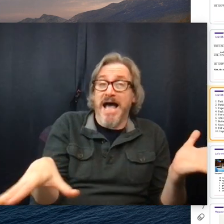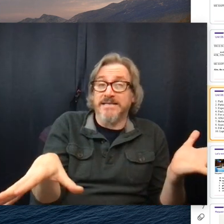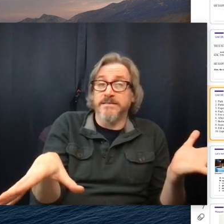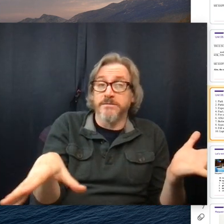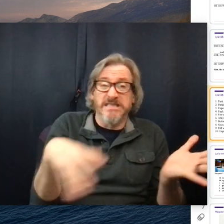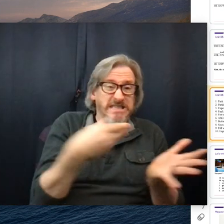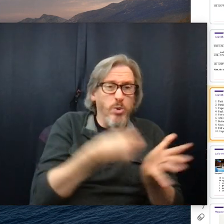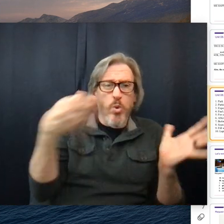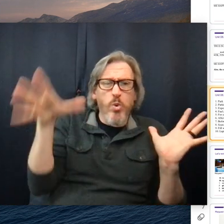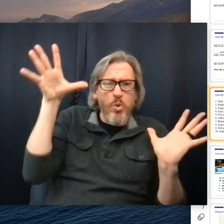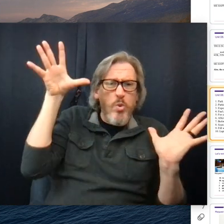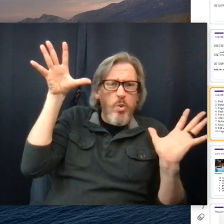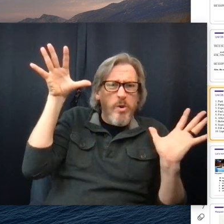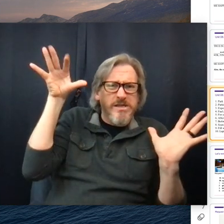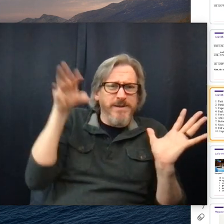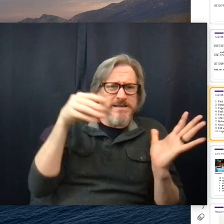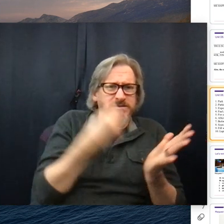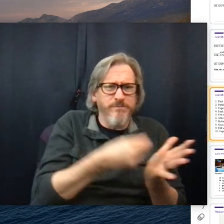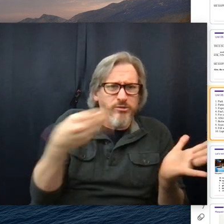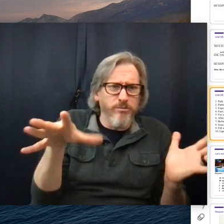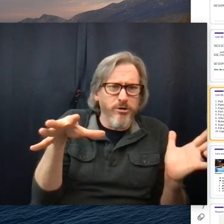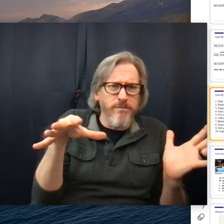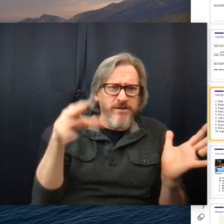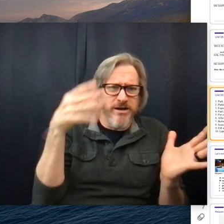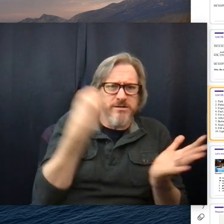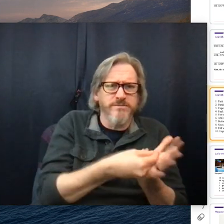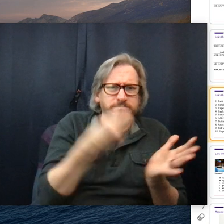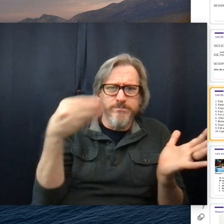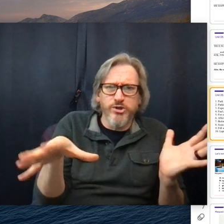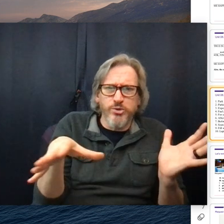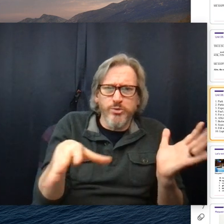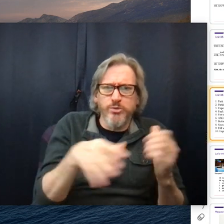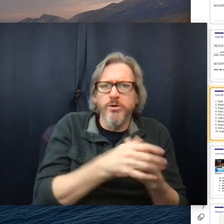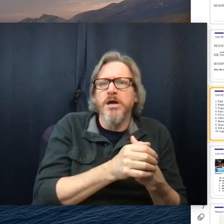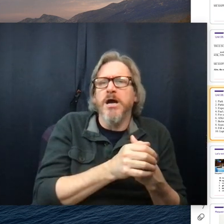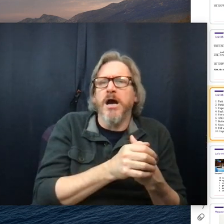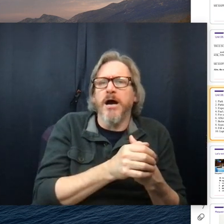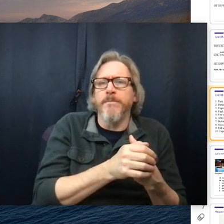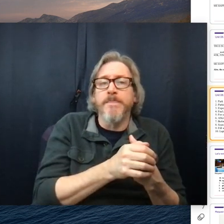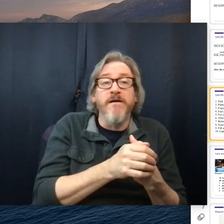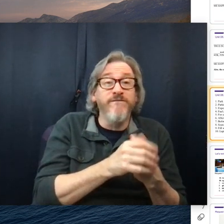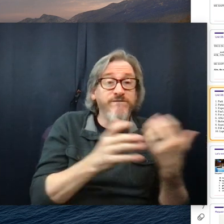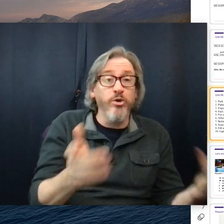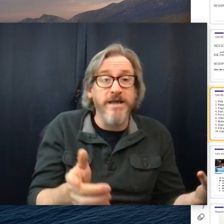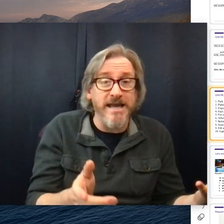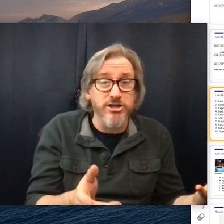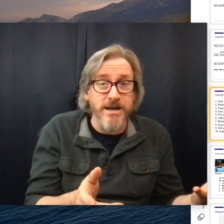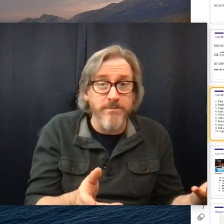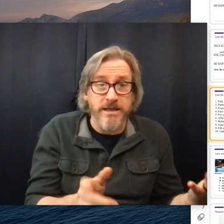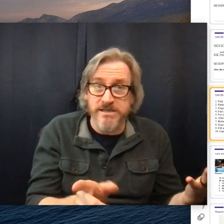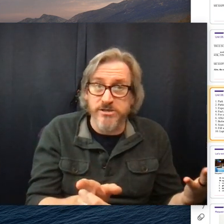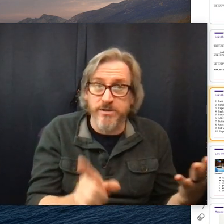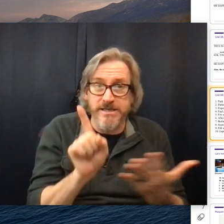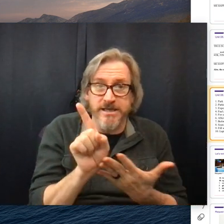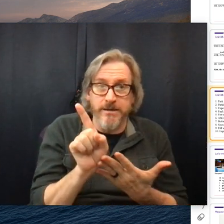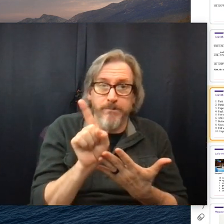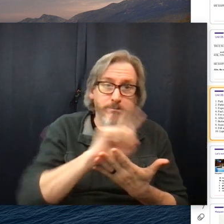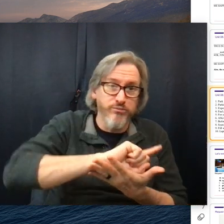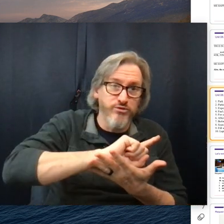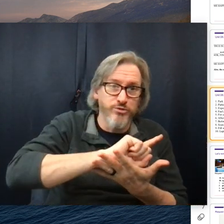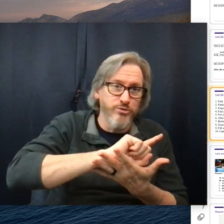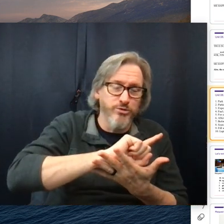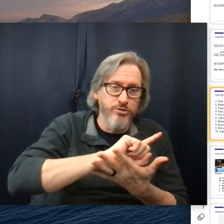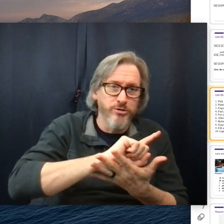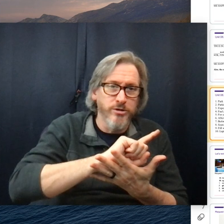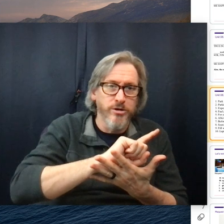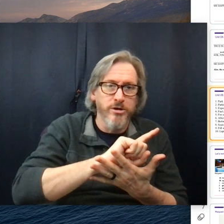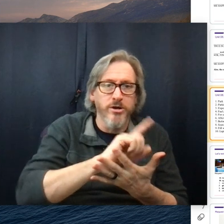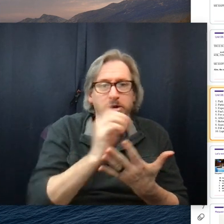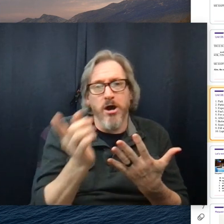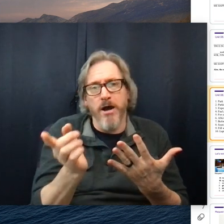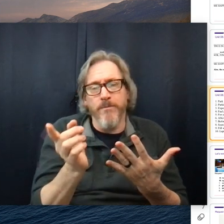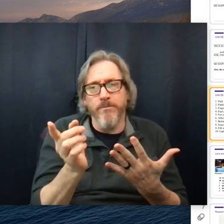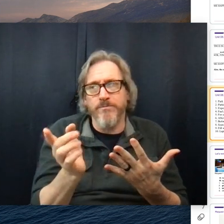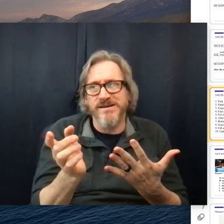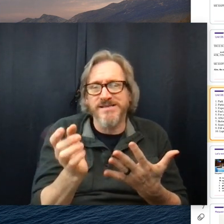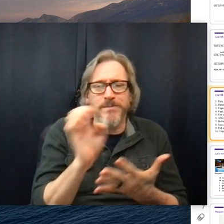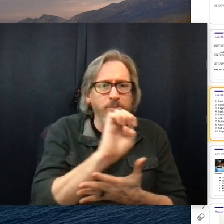hot oh expensive burnt my fingers um fuel gauge unempty this is really easy um some people will